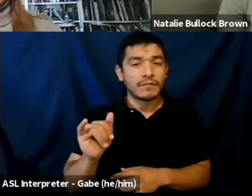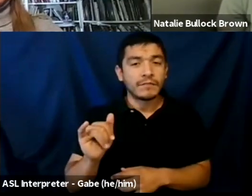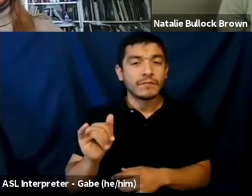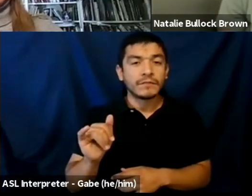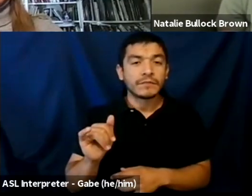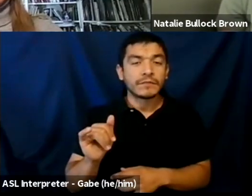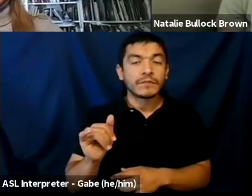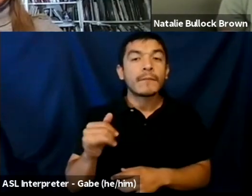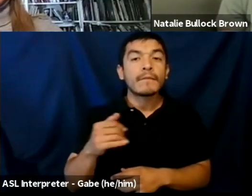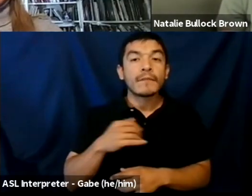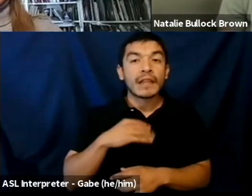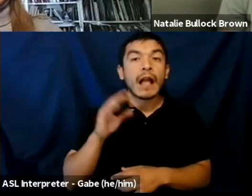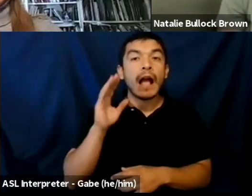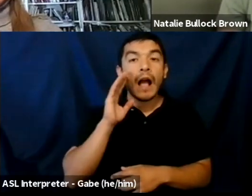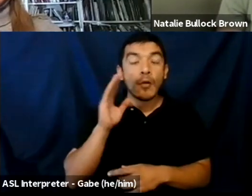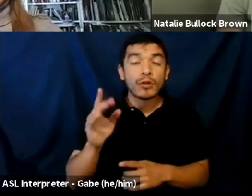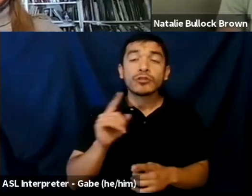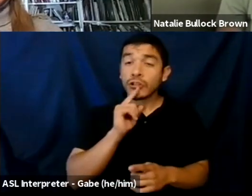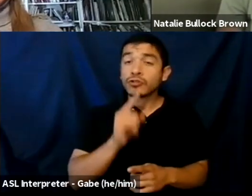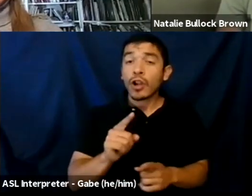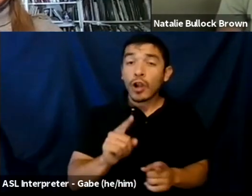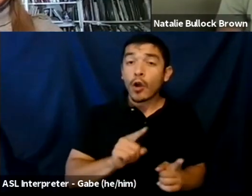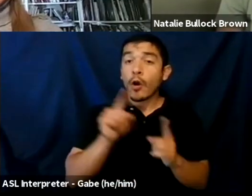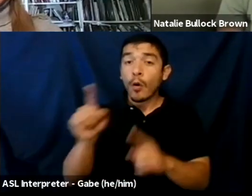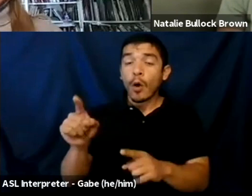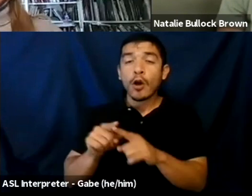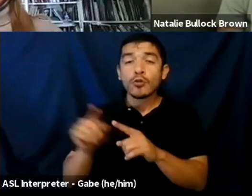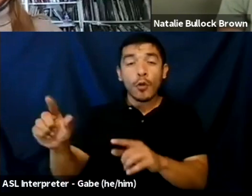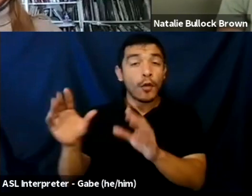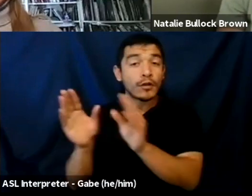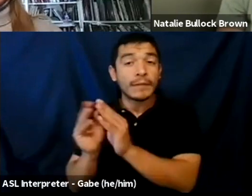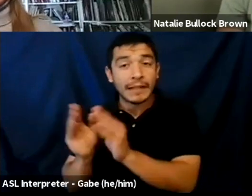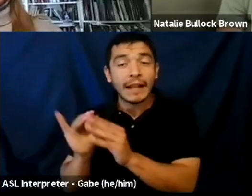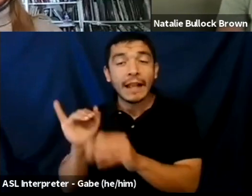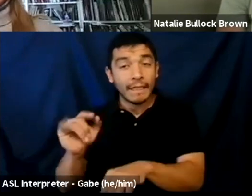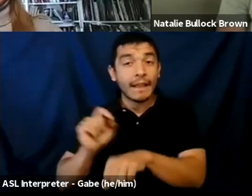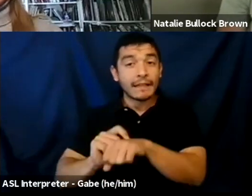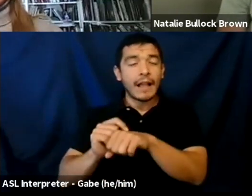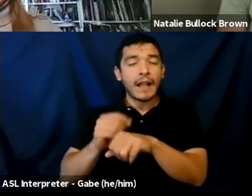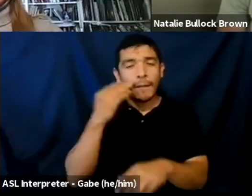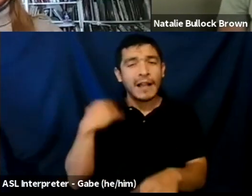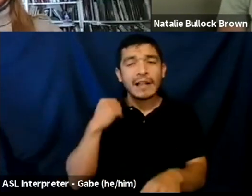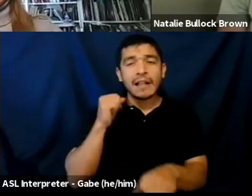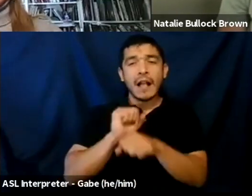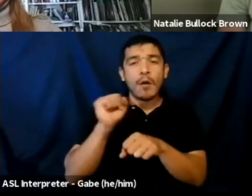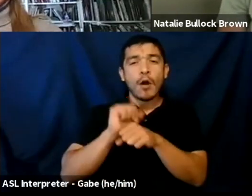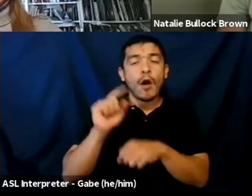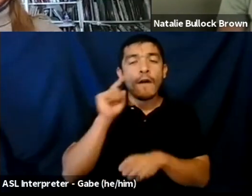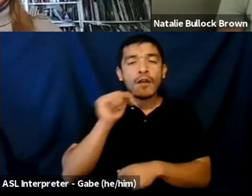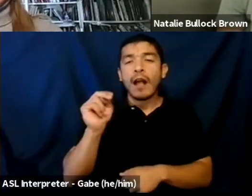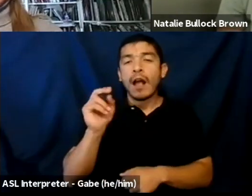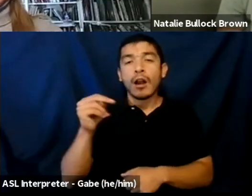I was going to those Cluster meetings at that time because I was working for a nonprofit in Iraq.